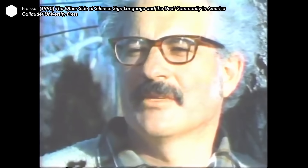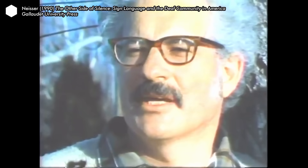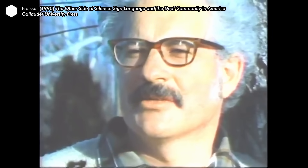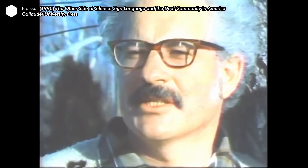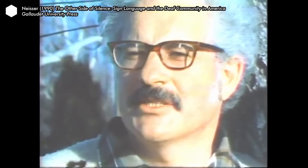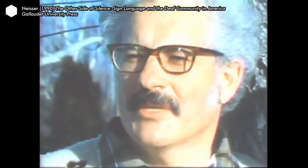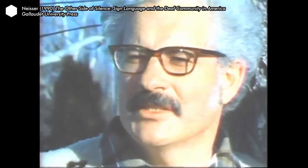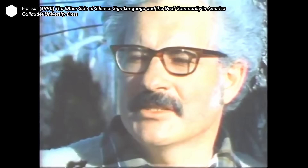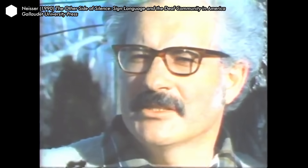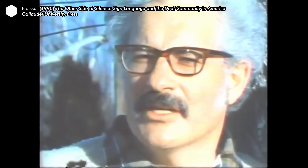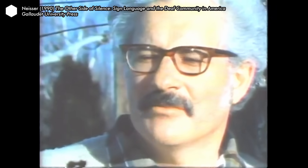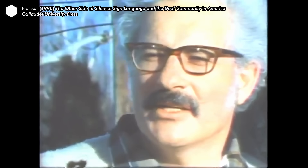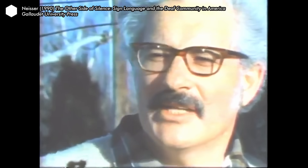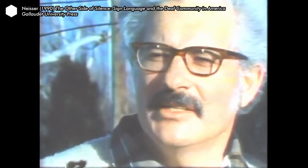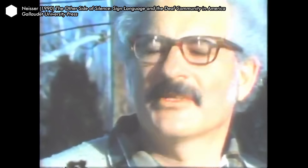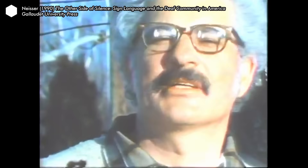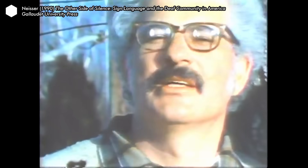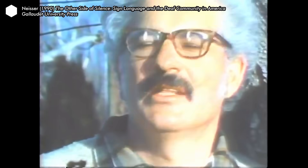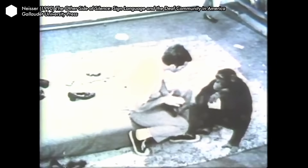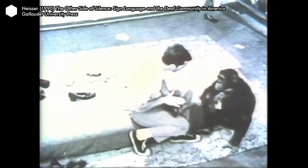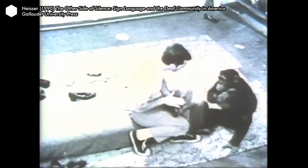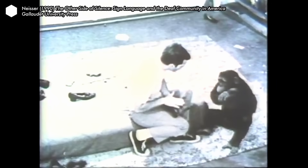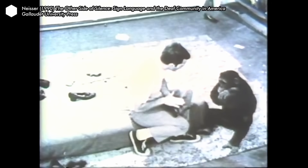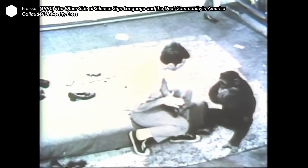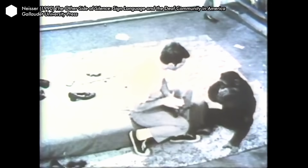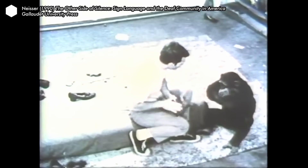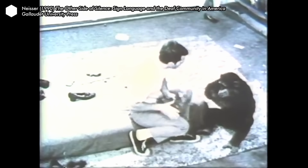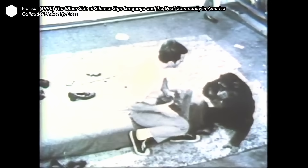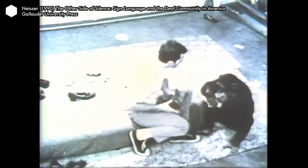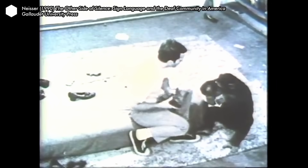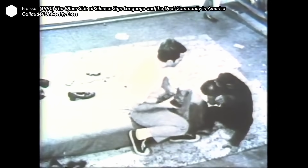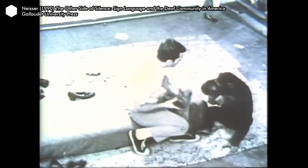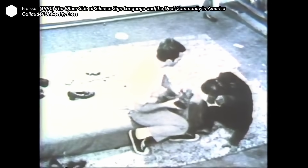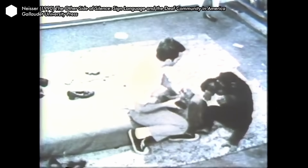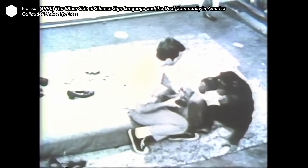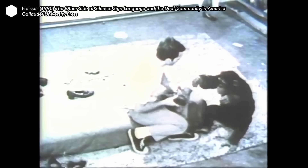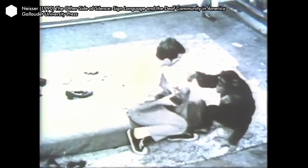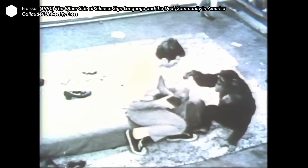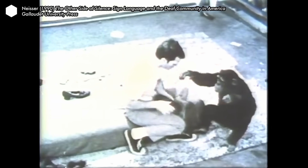treat sign language as its own form of communication. They took a very oralist approach to a non-oral language,